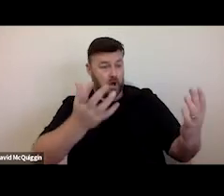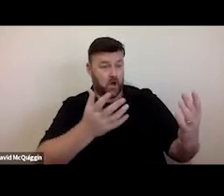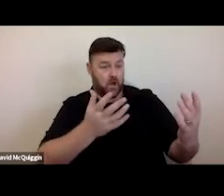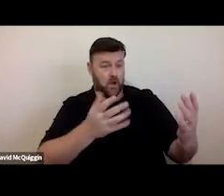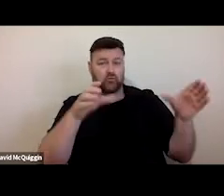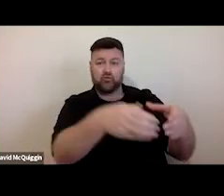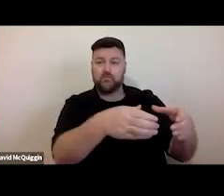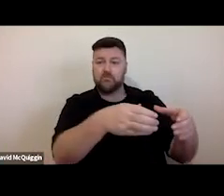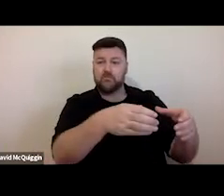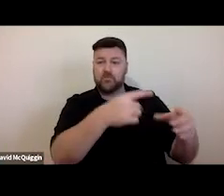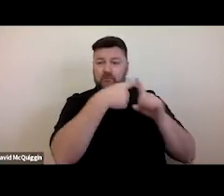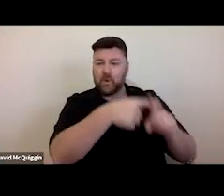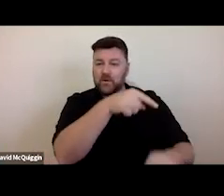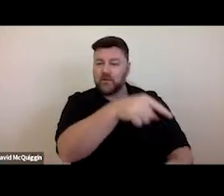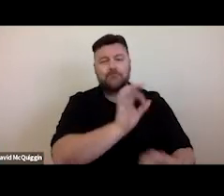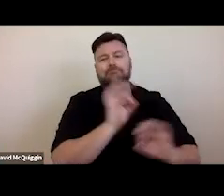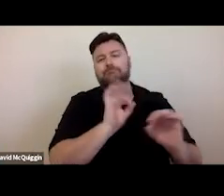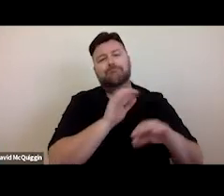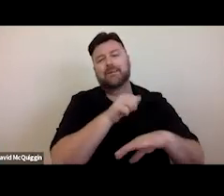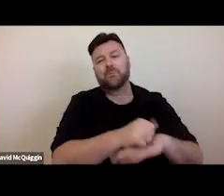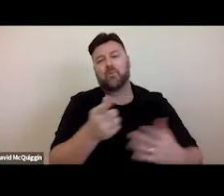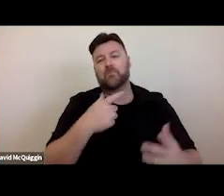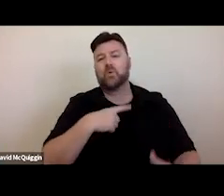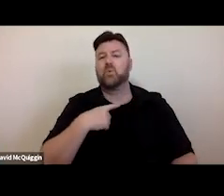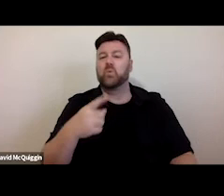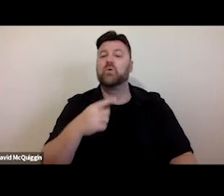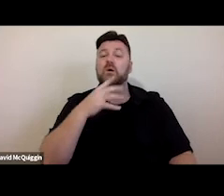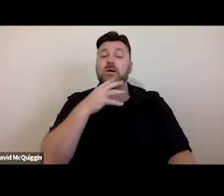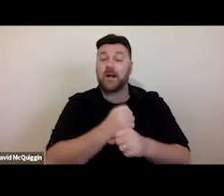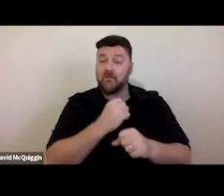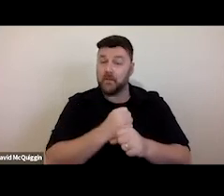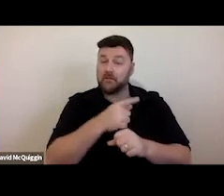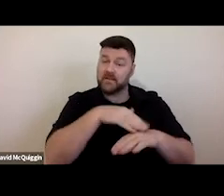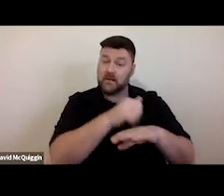For instance, in Singapore, the government gives families a lot of support if they